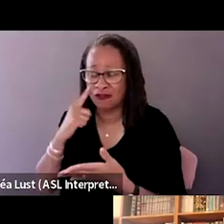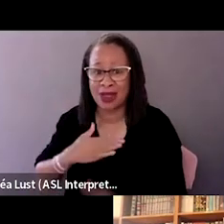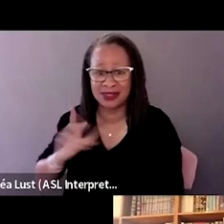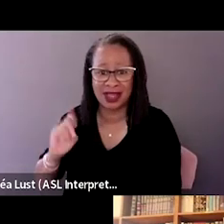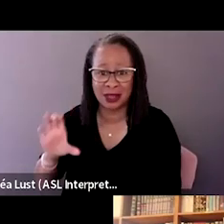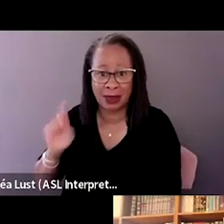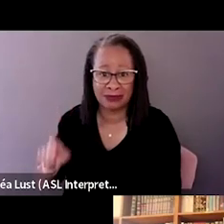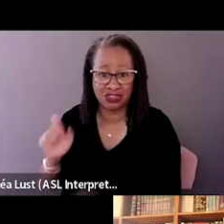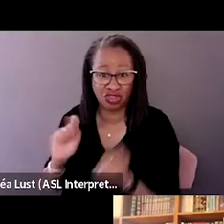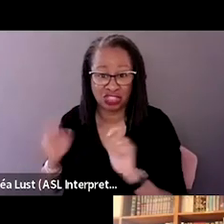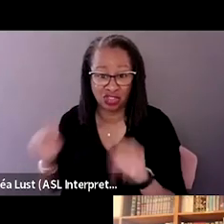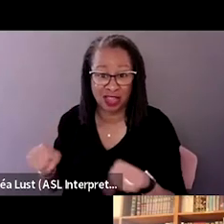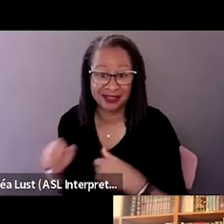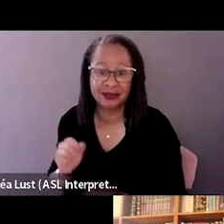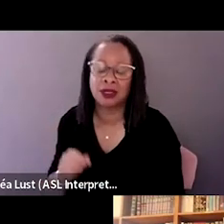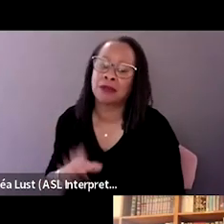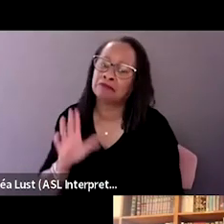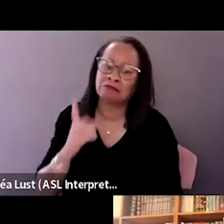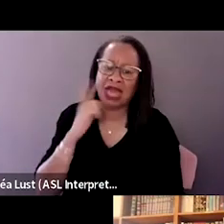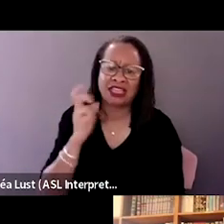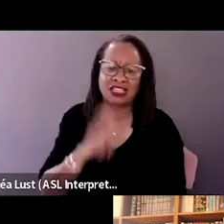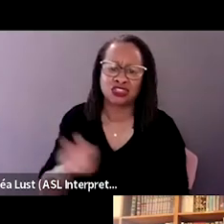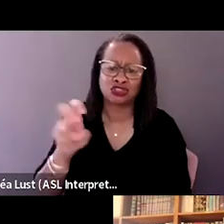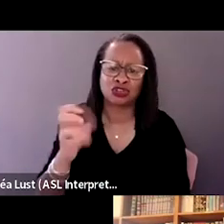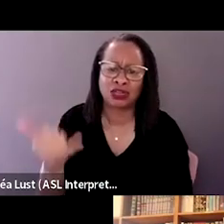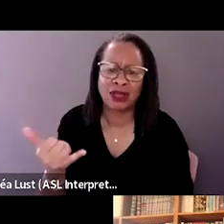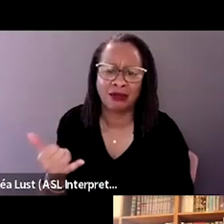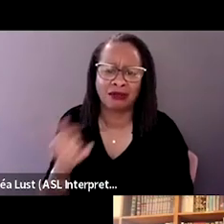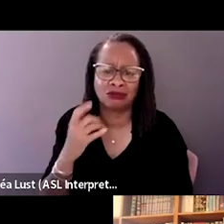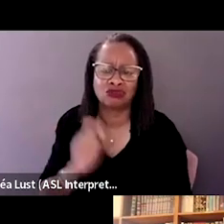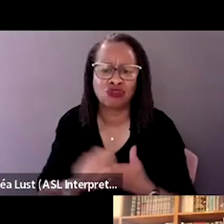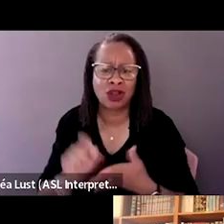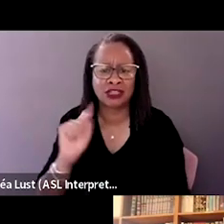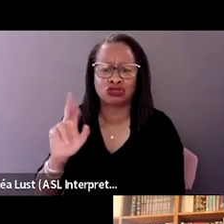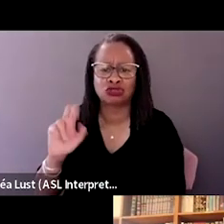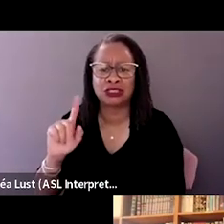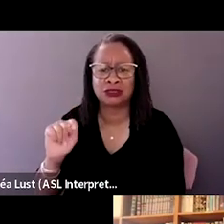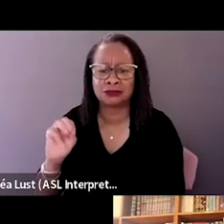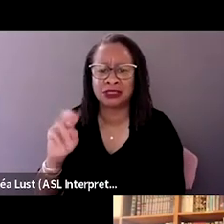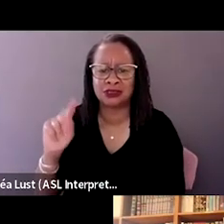No, I'd say no. I think it's a journey. We're going through that just now. The film we're making in Tanzania is a perfect example